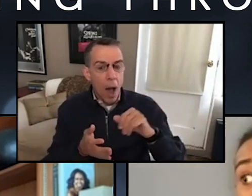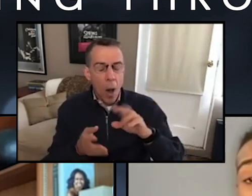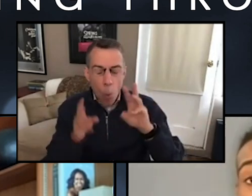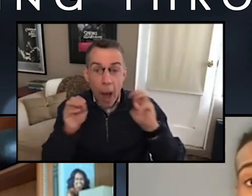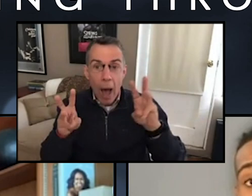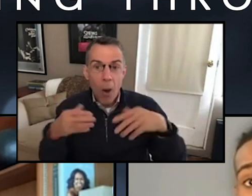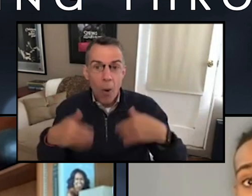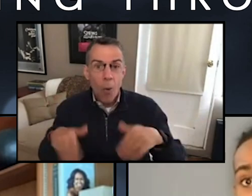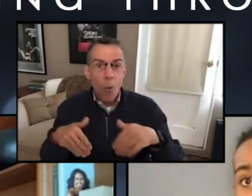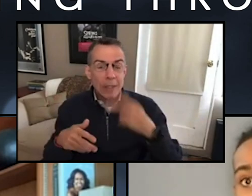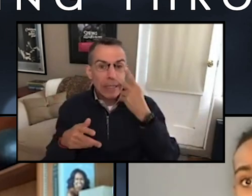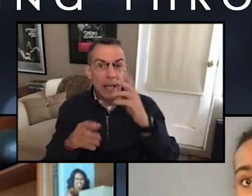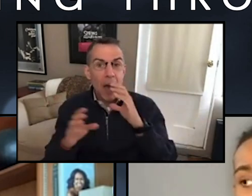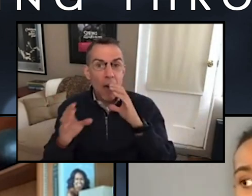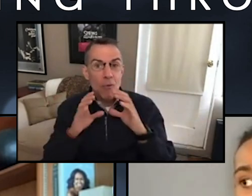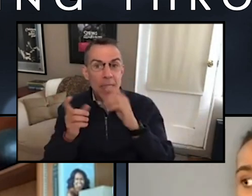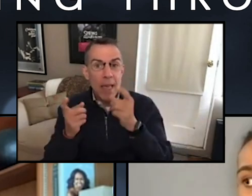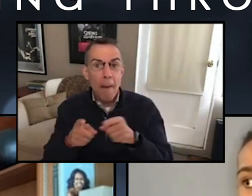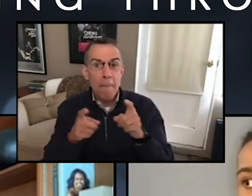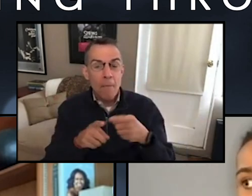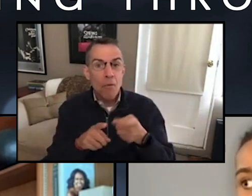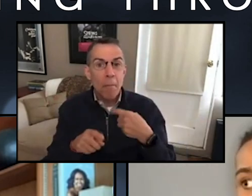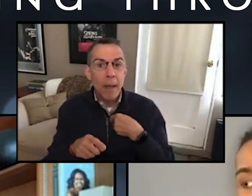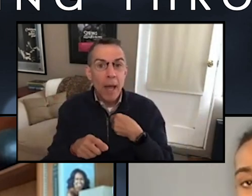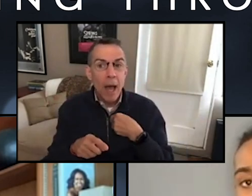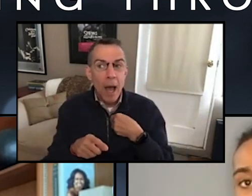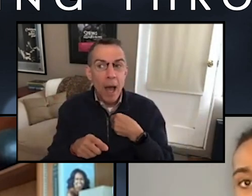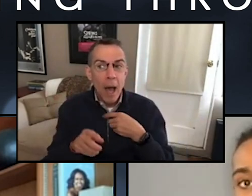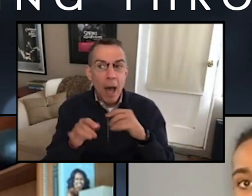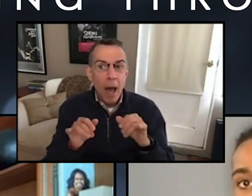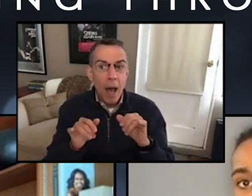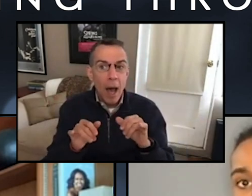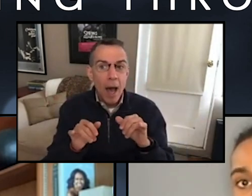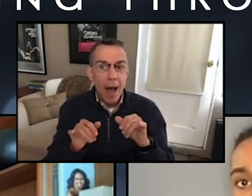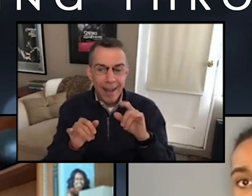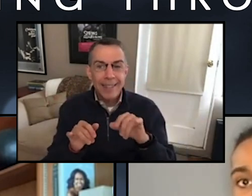the conversation that's happening from it. That I felt is the most rewarding